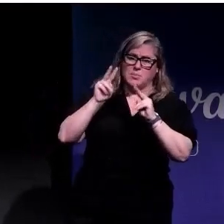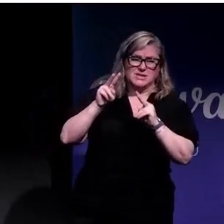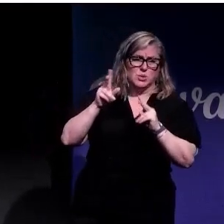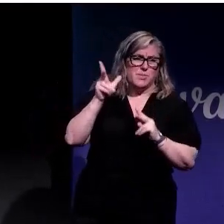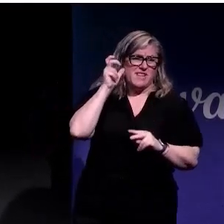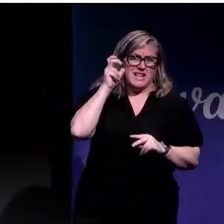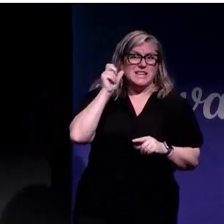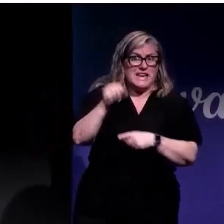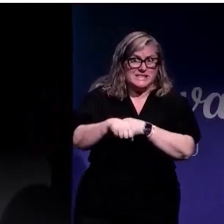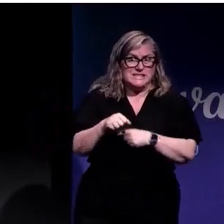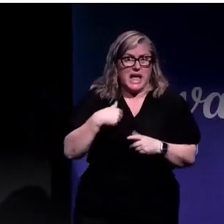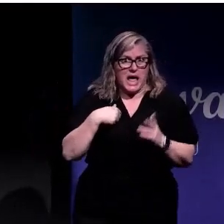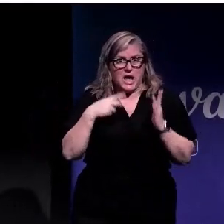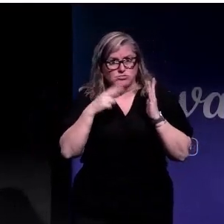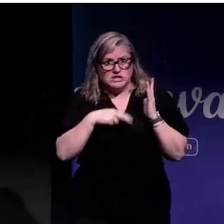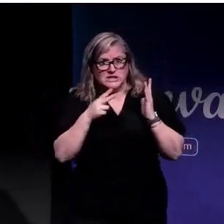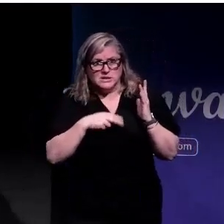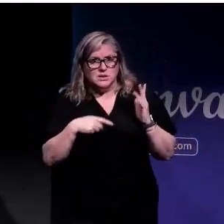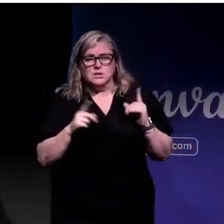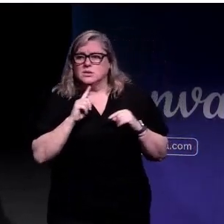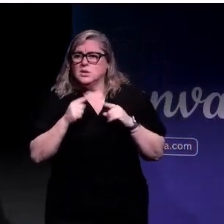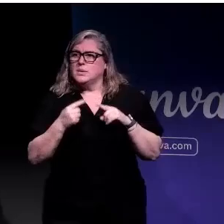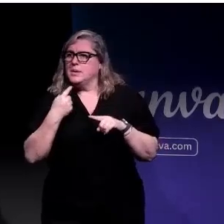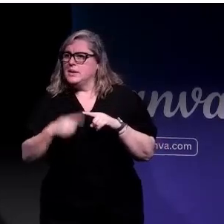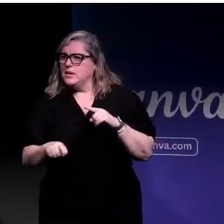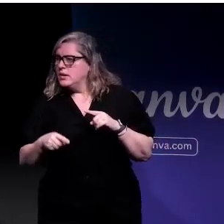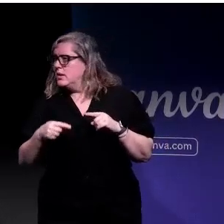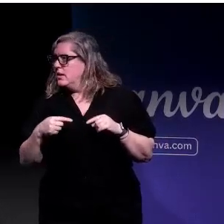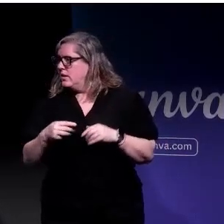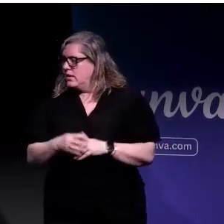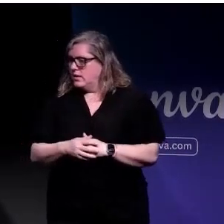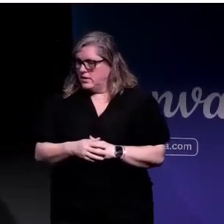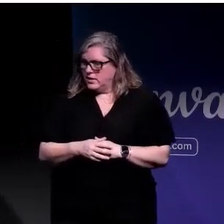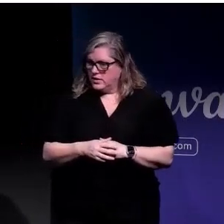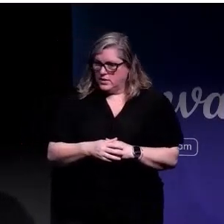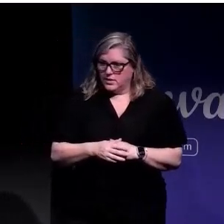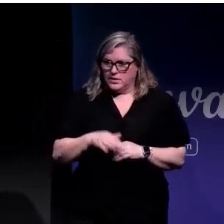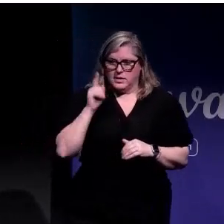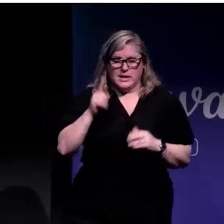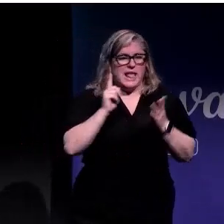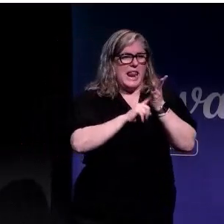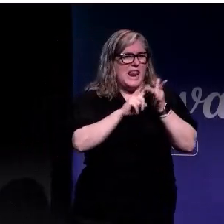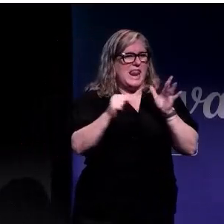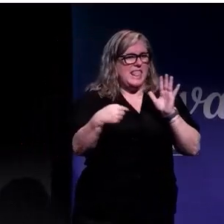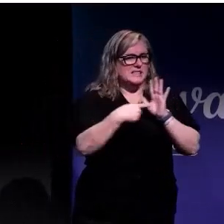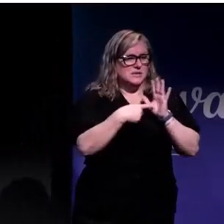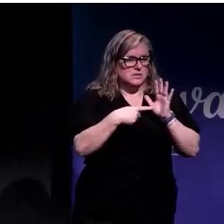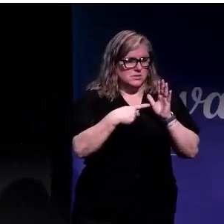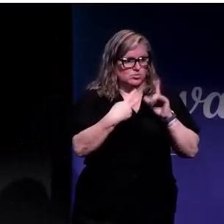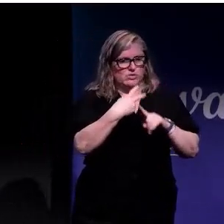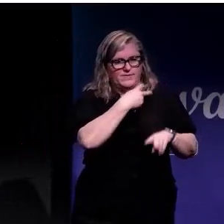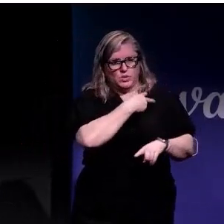So if we do a very lightning fast mini literature review, this is what we know.